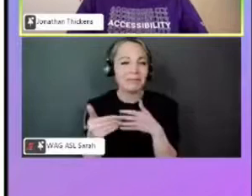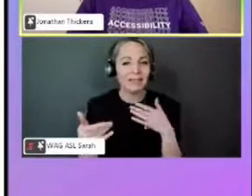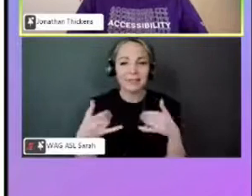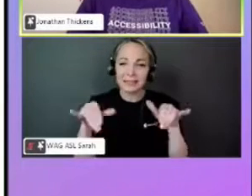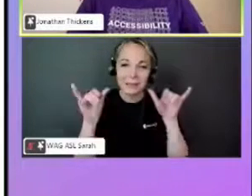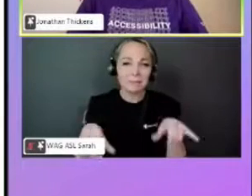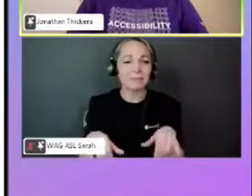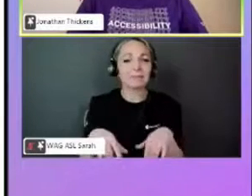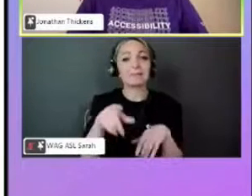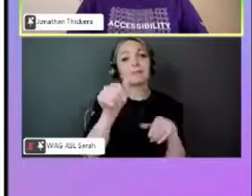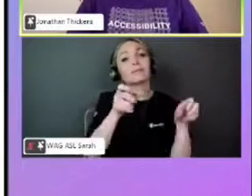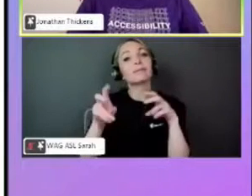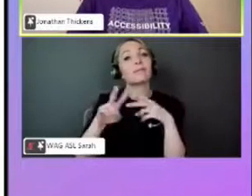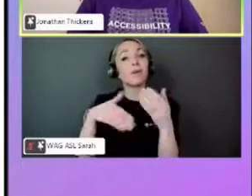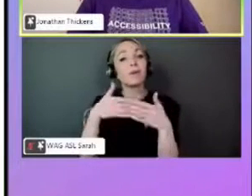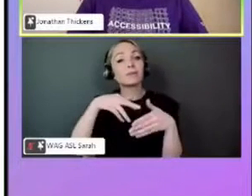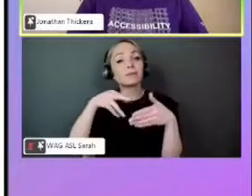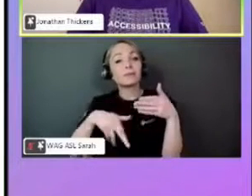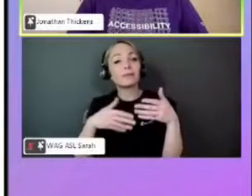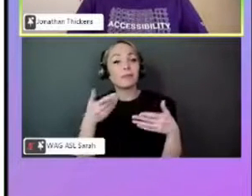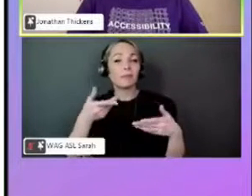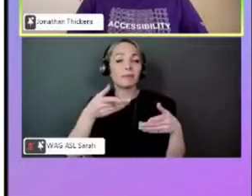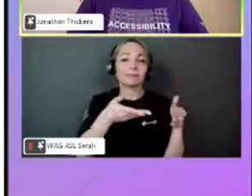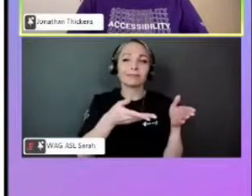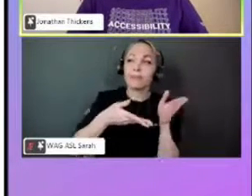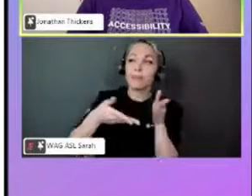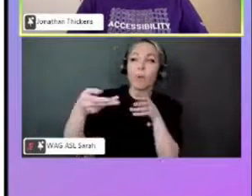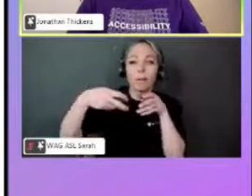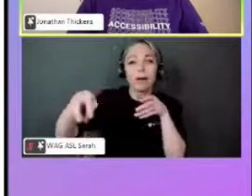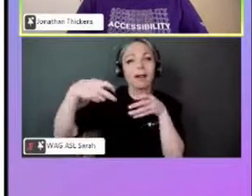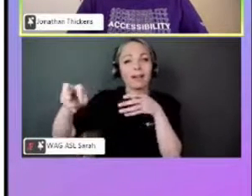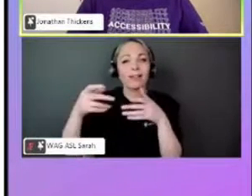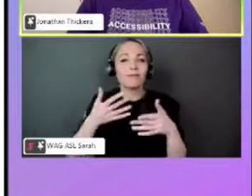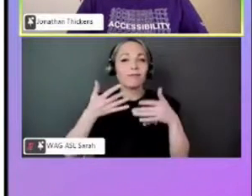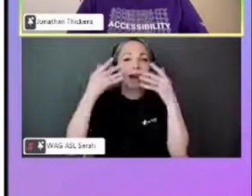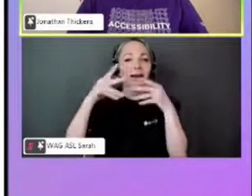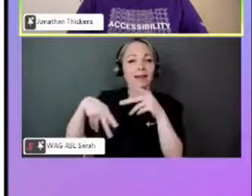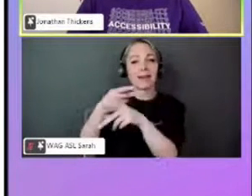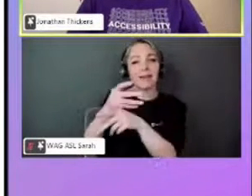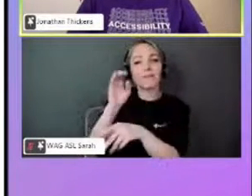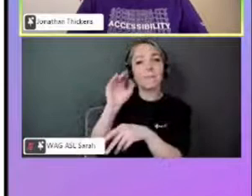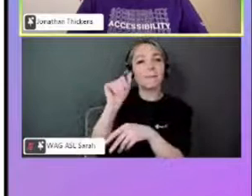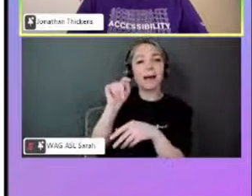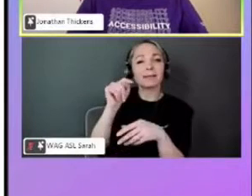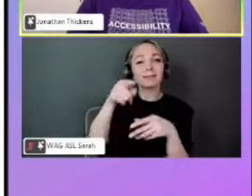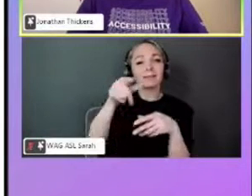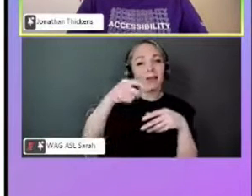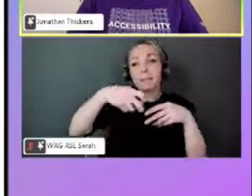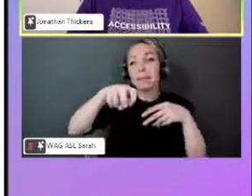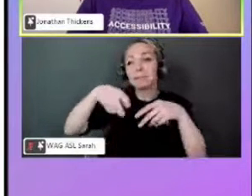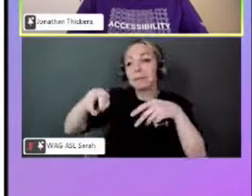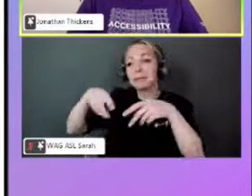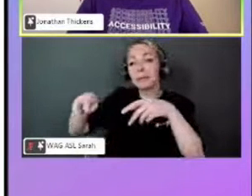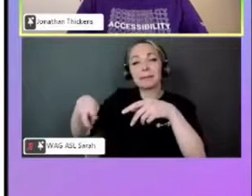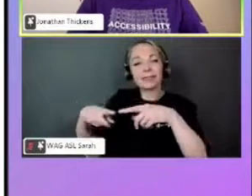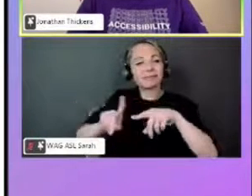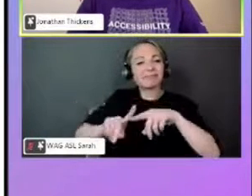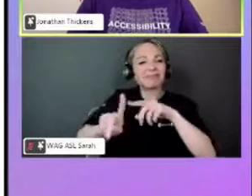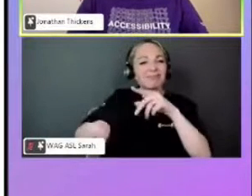in a portable friendly format for storage in just about any other tool you might be using. Another great aspect of the cloud platform